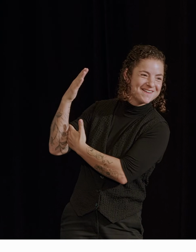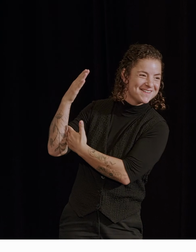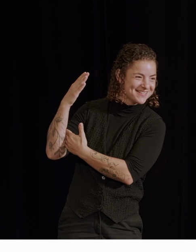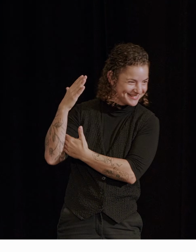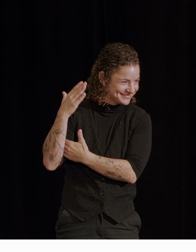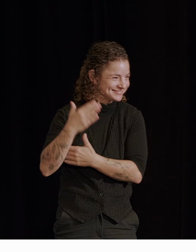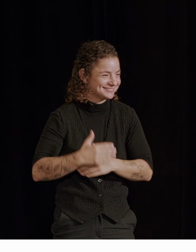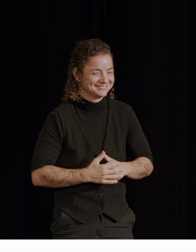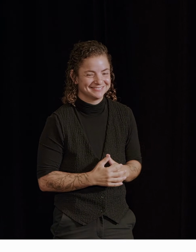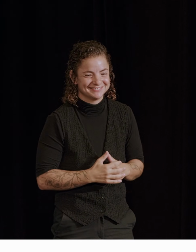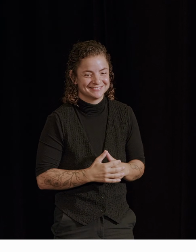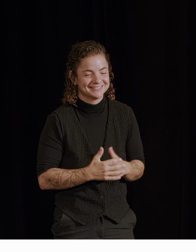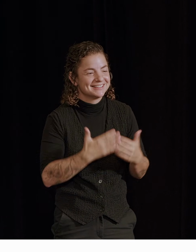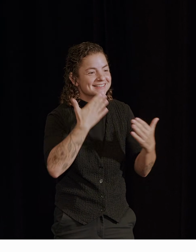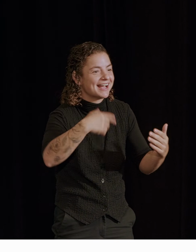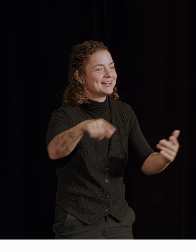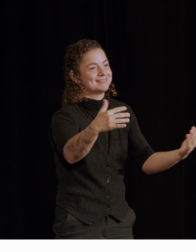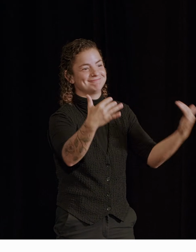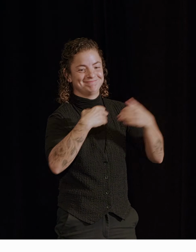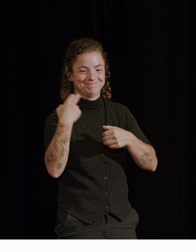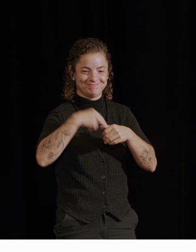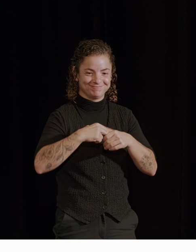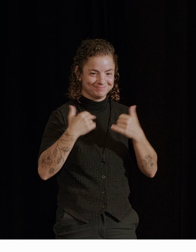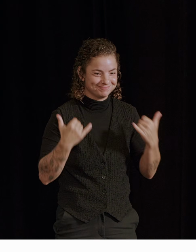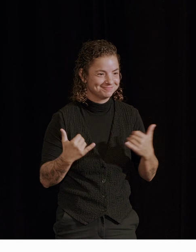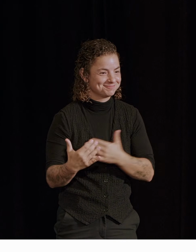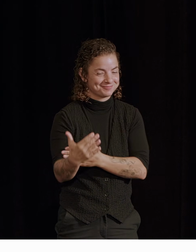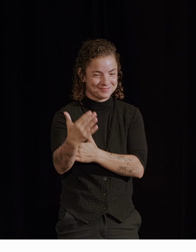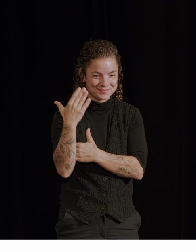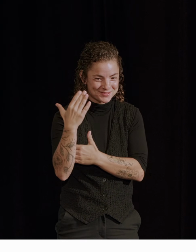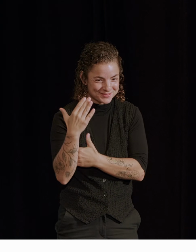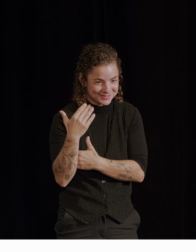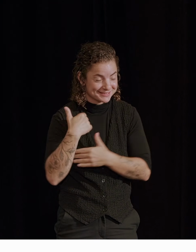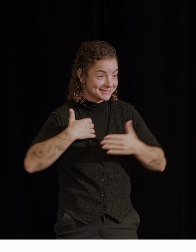Thanks for being here with us this morning. We're gonna get started.